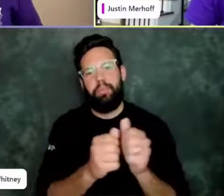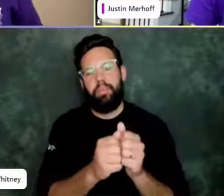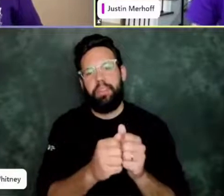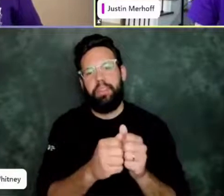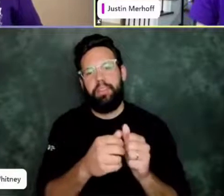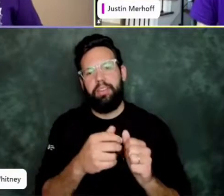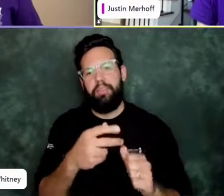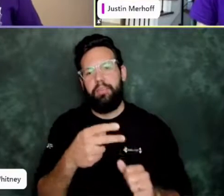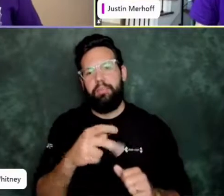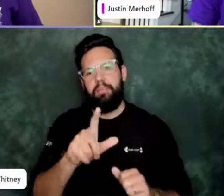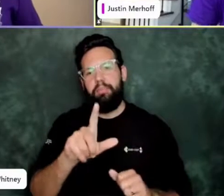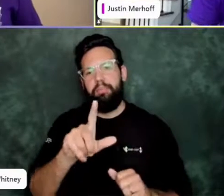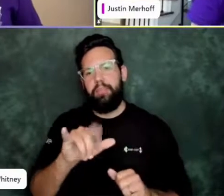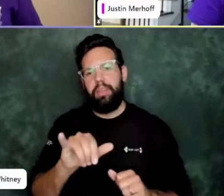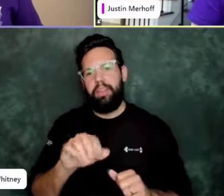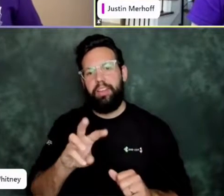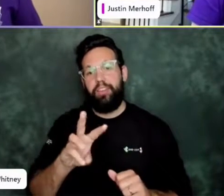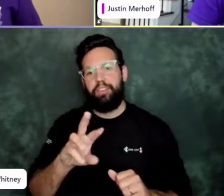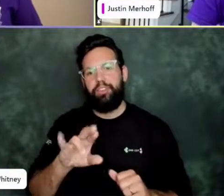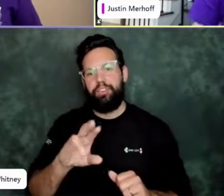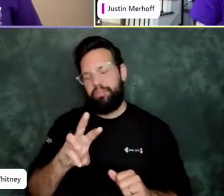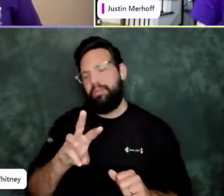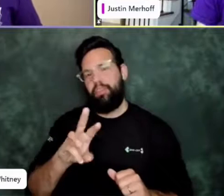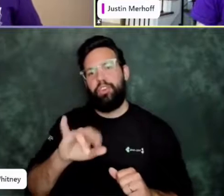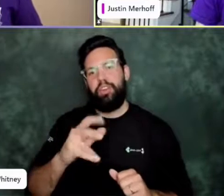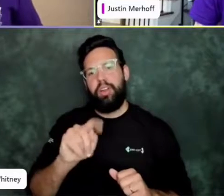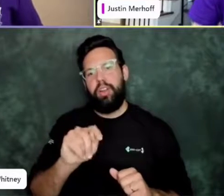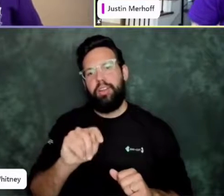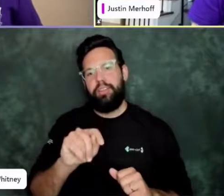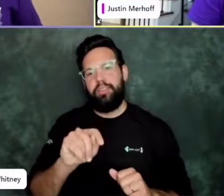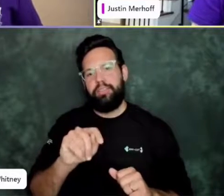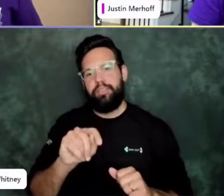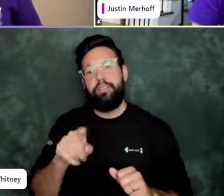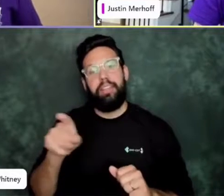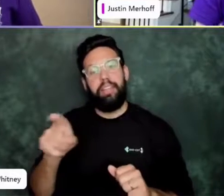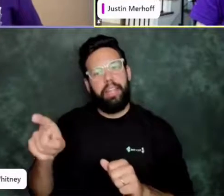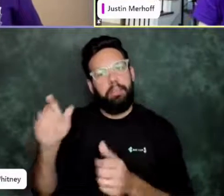but we do believe there's plans for expanding that support,